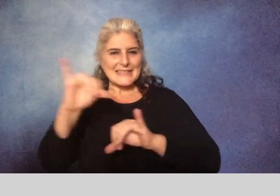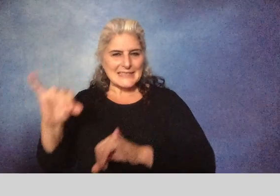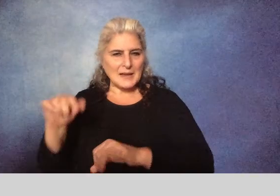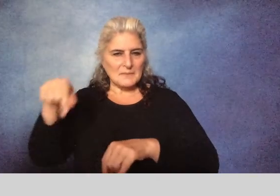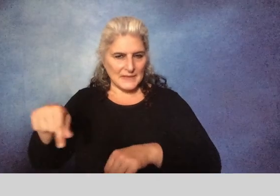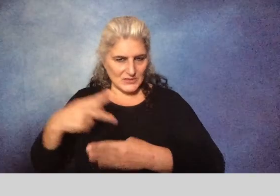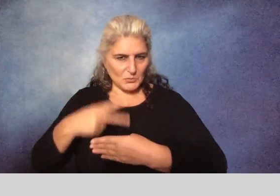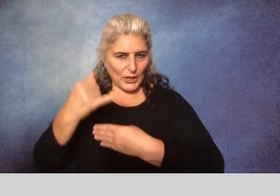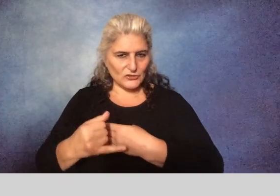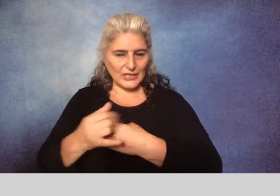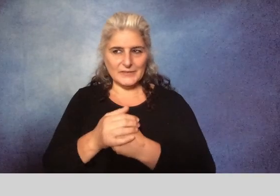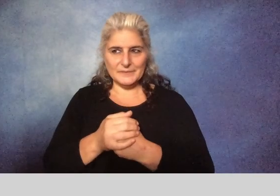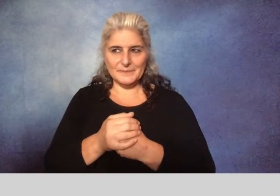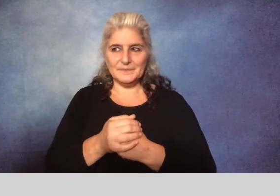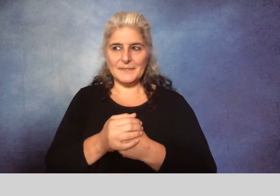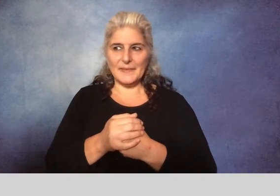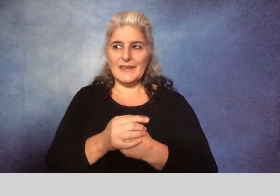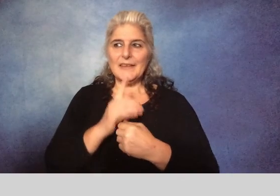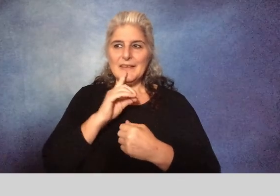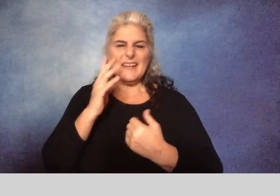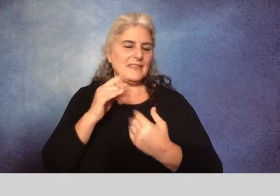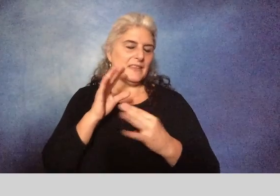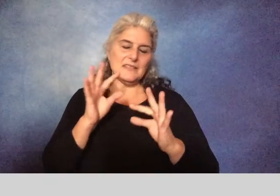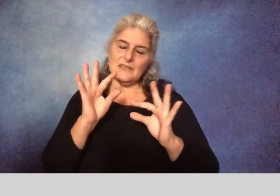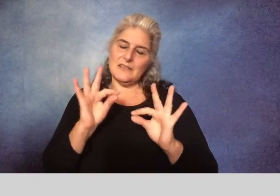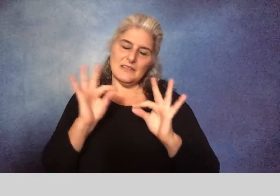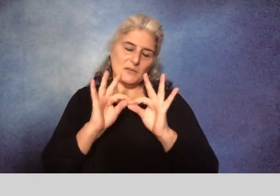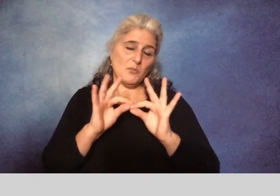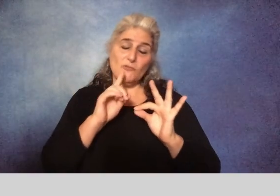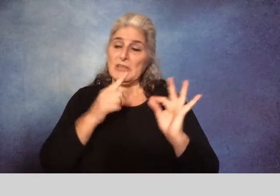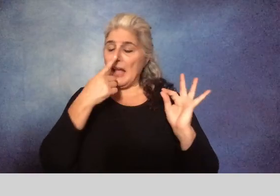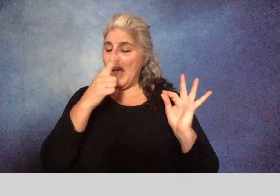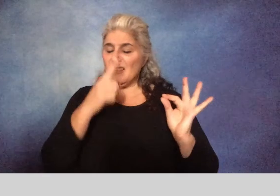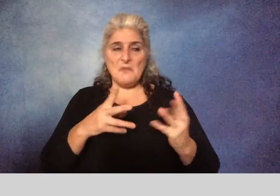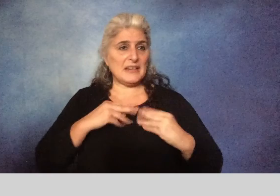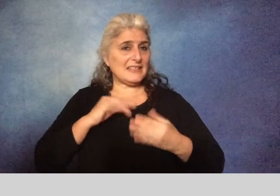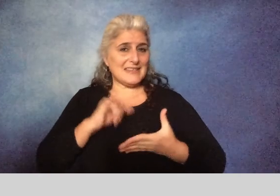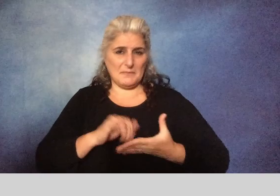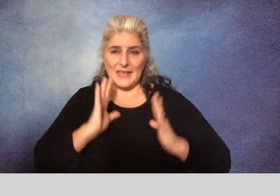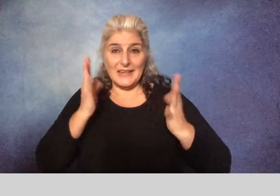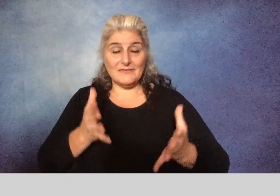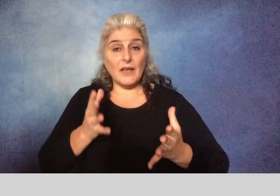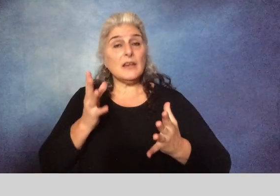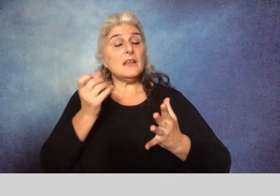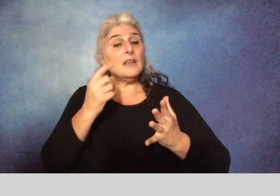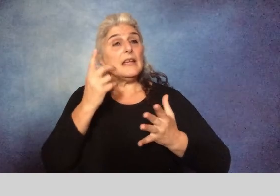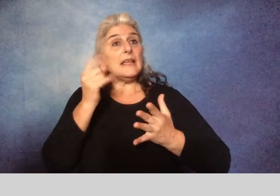This is a known caveat to recommendation systems and I'm perfectly fine with it so long as some recommendations are still good.